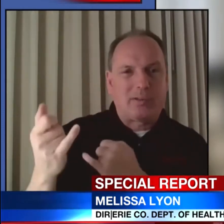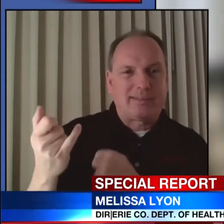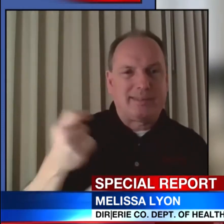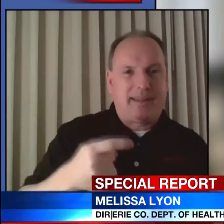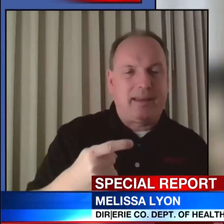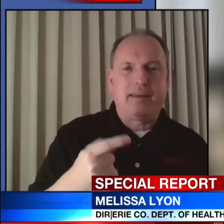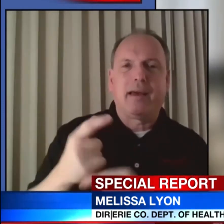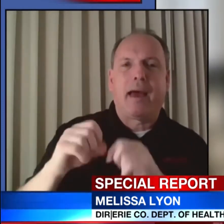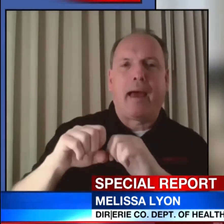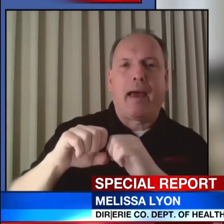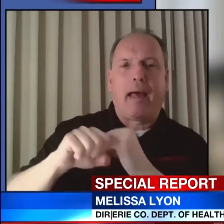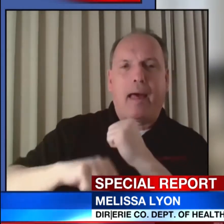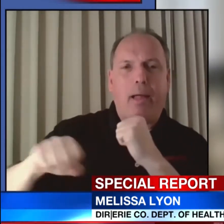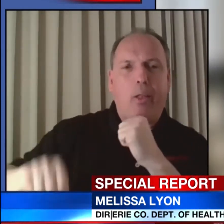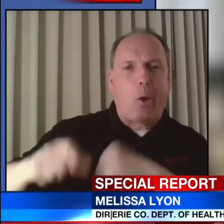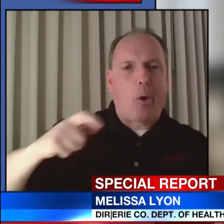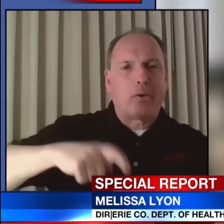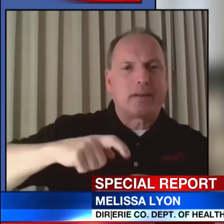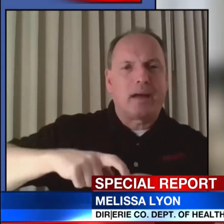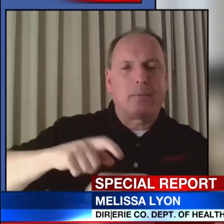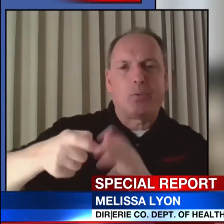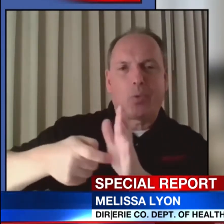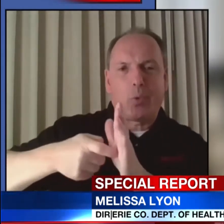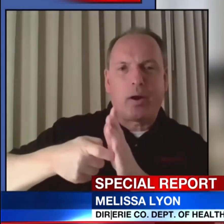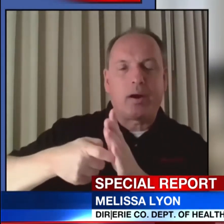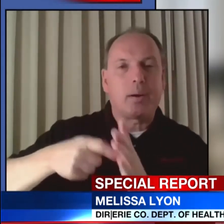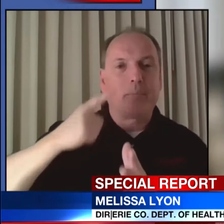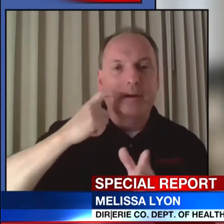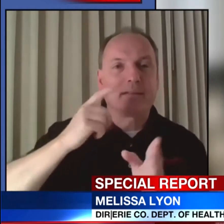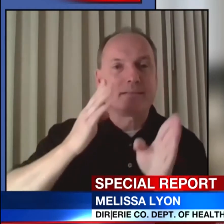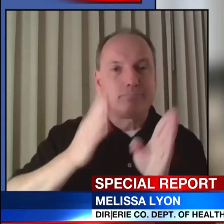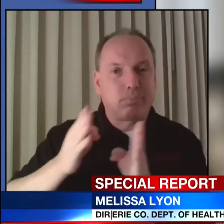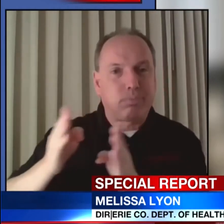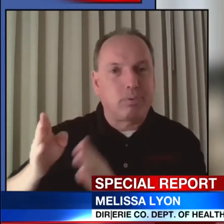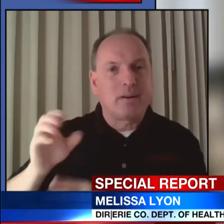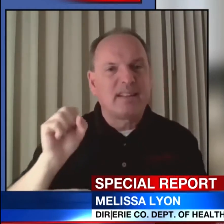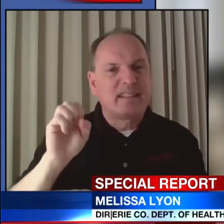METHODOLOGY THAT IS USED TO TEST THE VARIANCE. I WAS ASKING ON A CALL